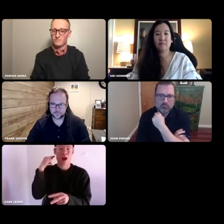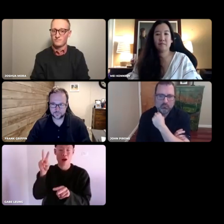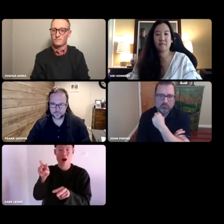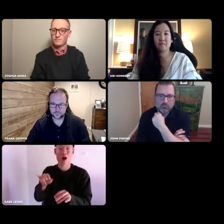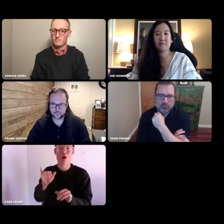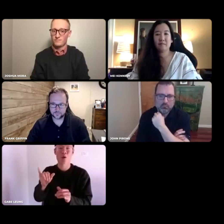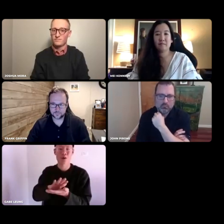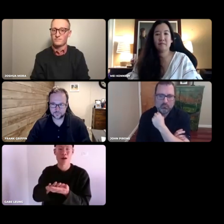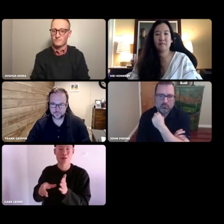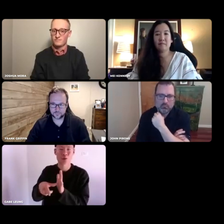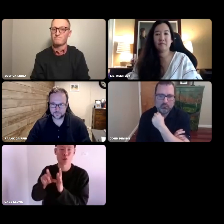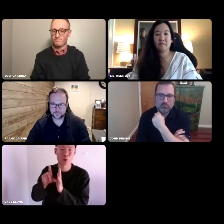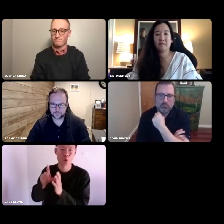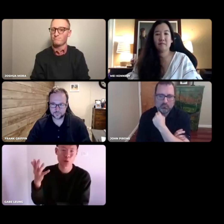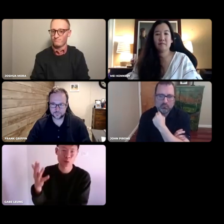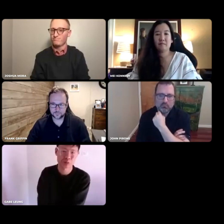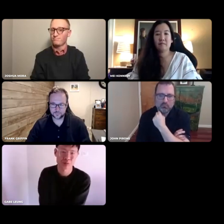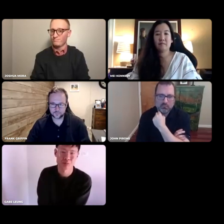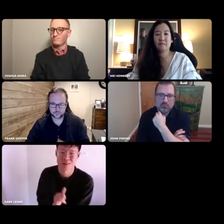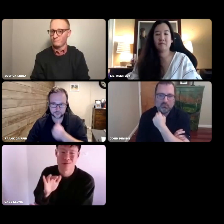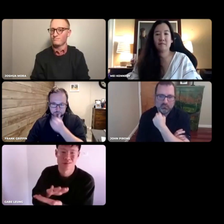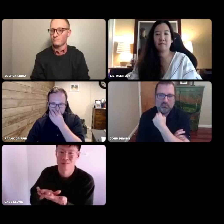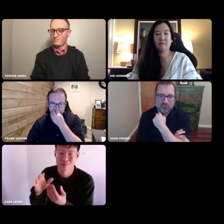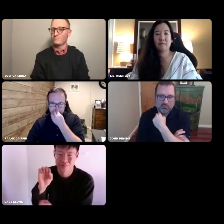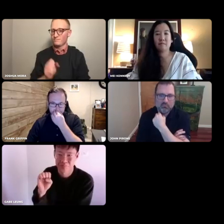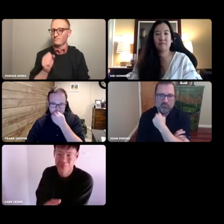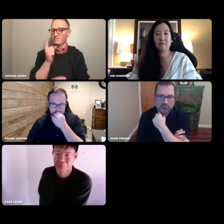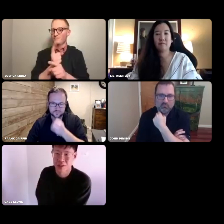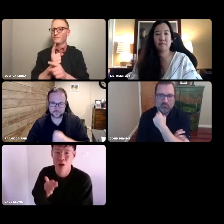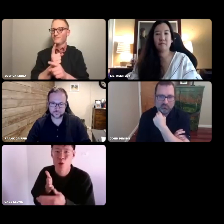After that, they can look back.